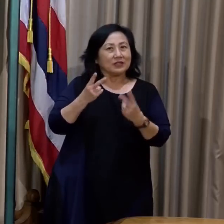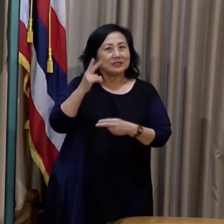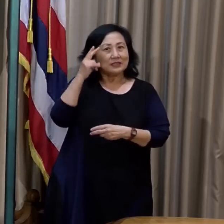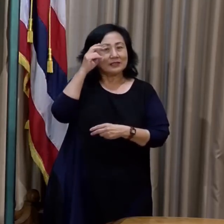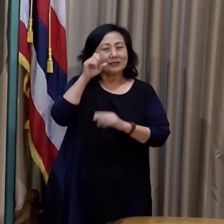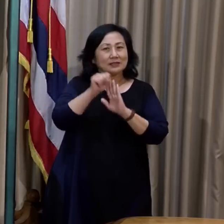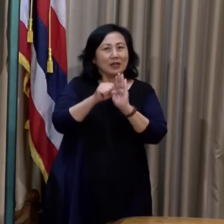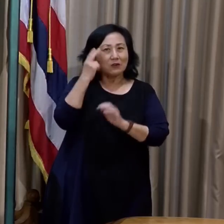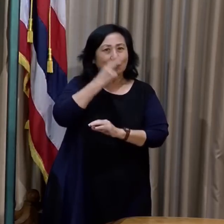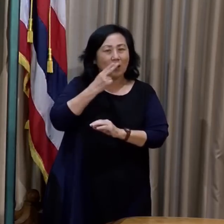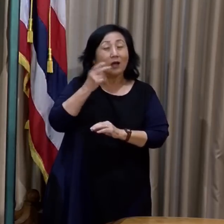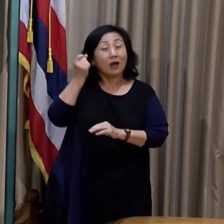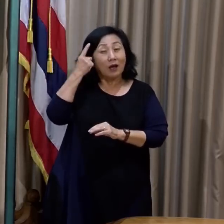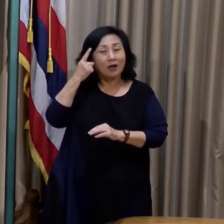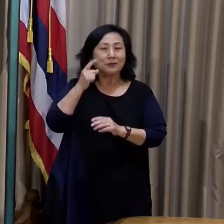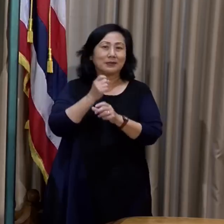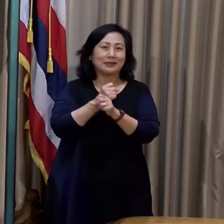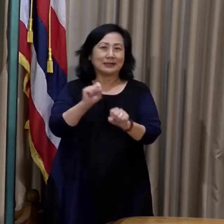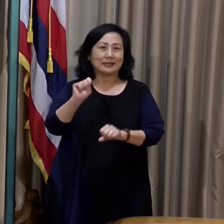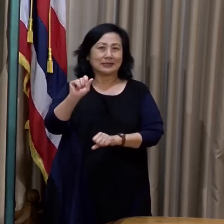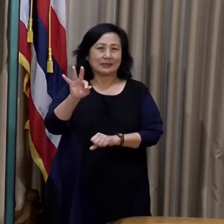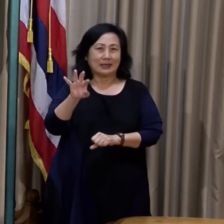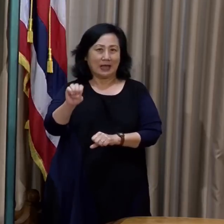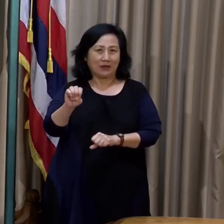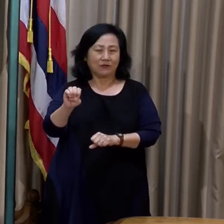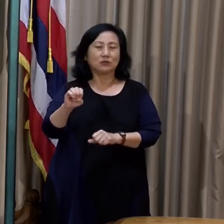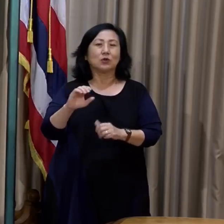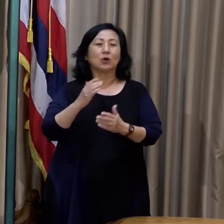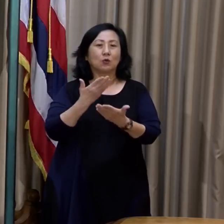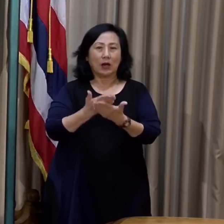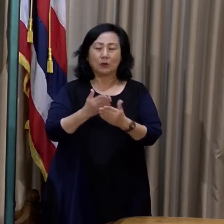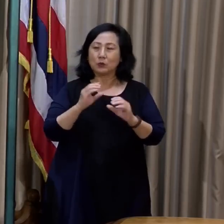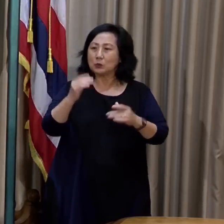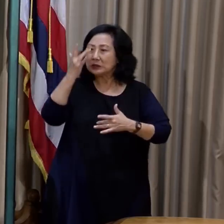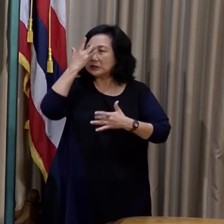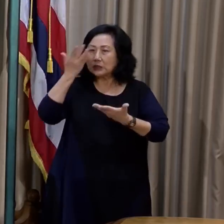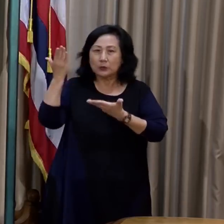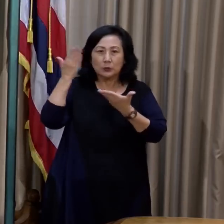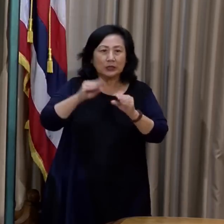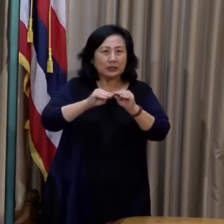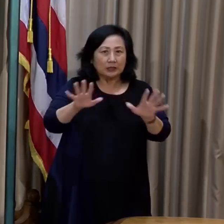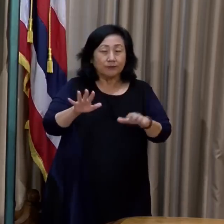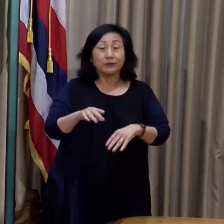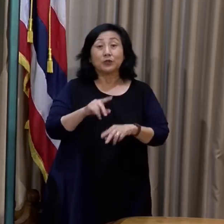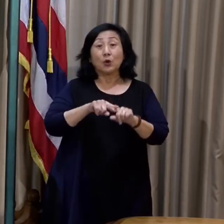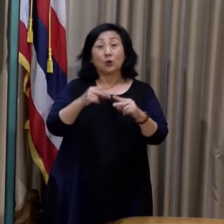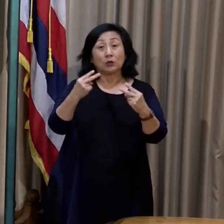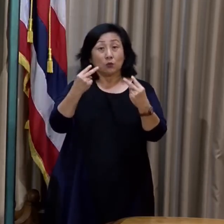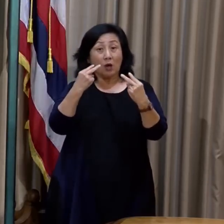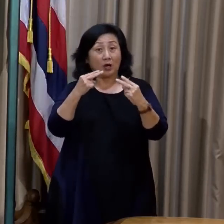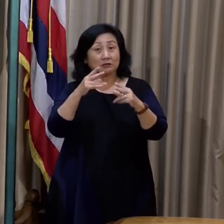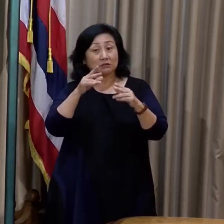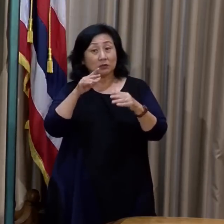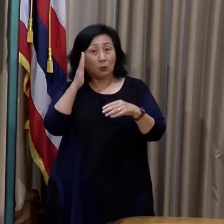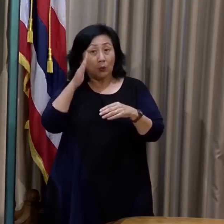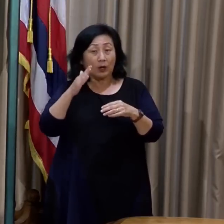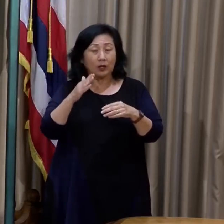TO BRING TRAVELERS FROM OUT OF STATE, BACK TO THE STATE OF AWAII IN A SAFE, AND SECURE MANNER.